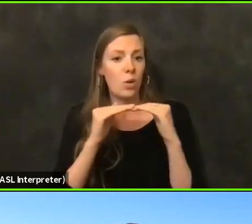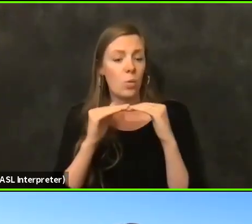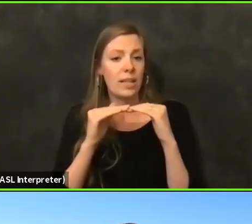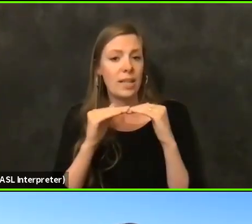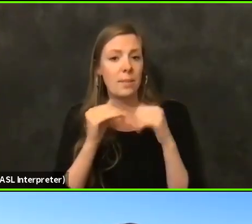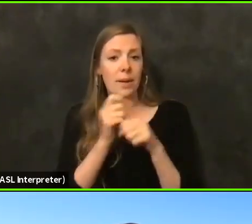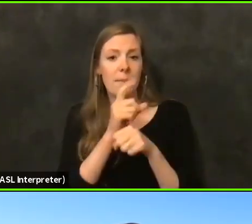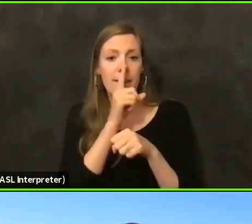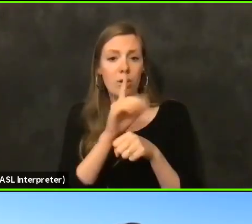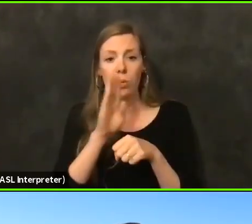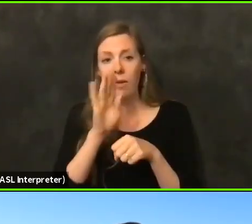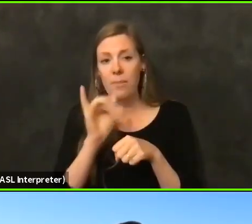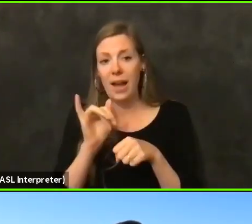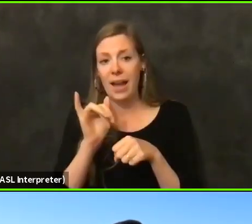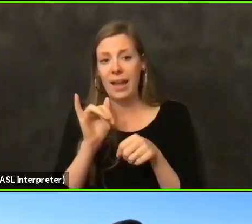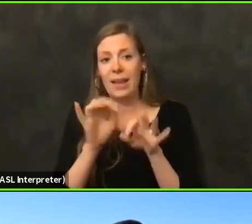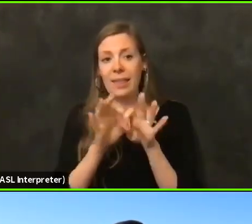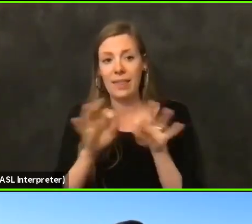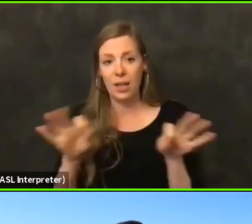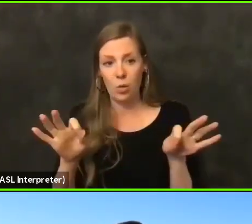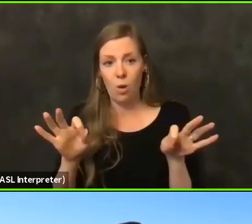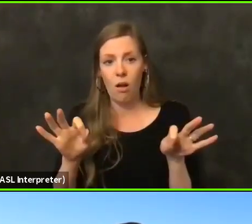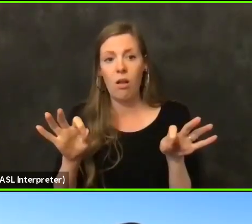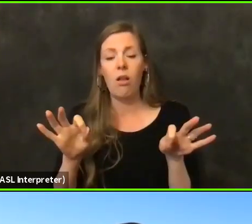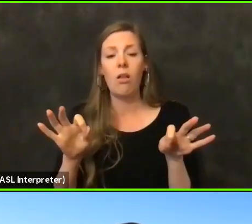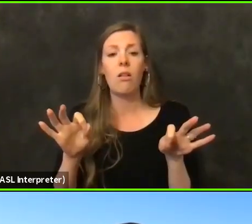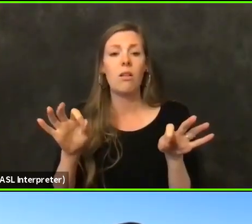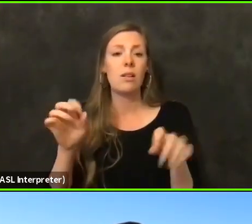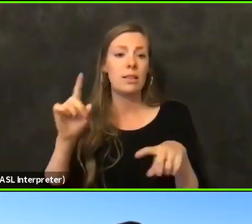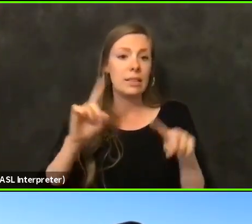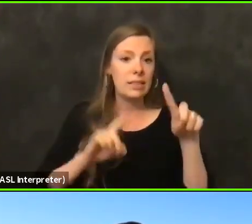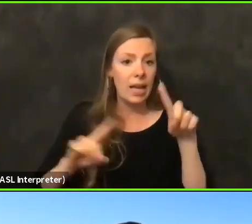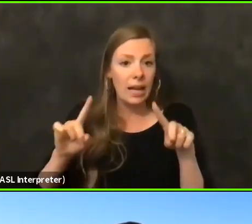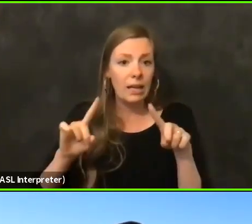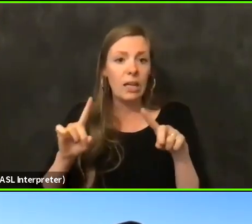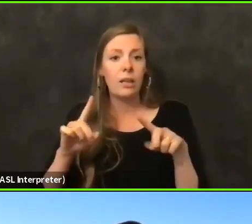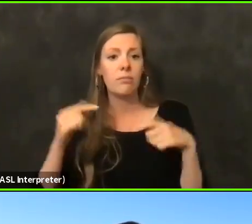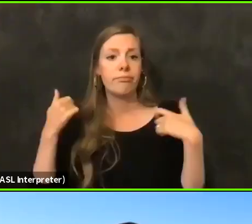bilingual staff in place, forms signing and in staff, cultural competency training